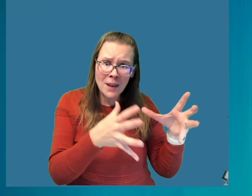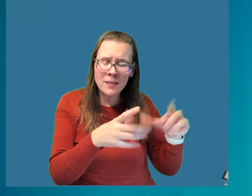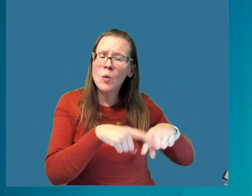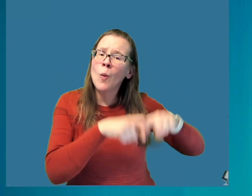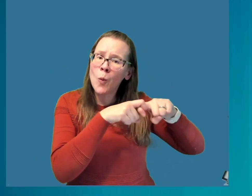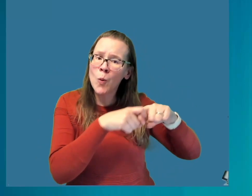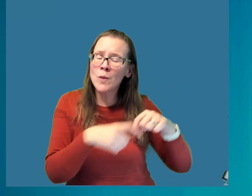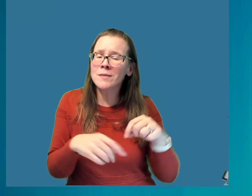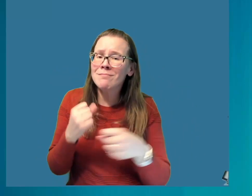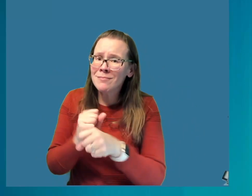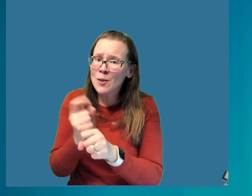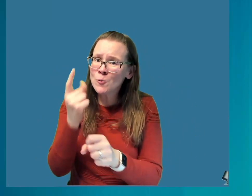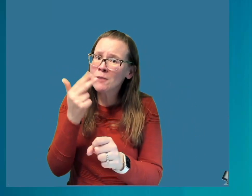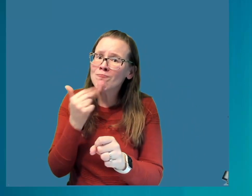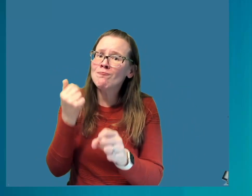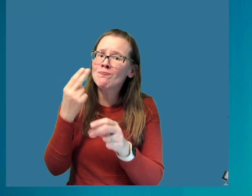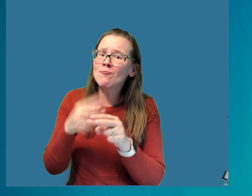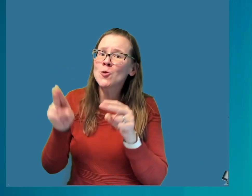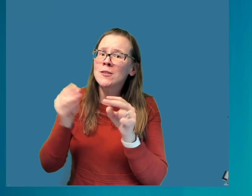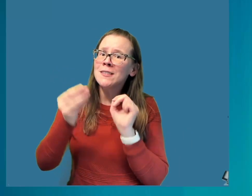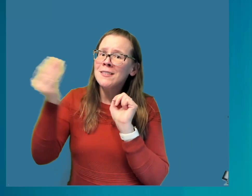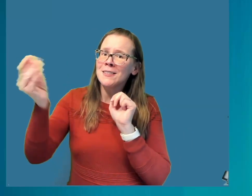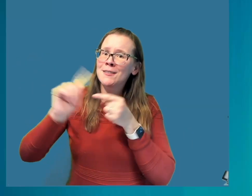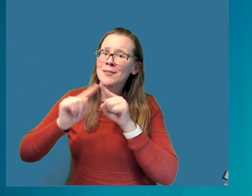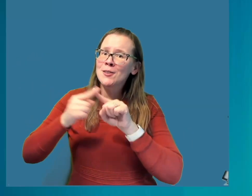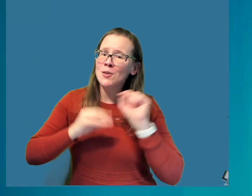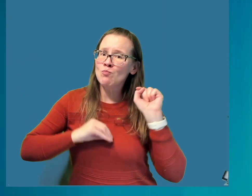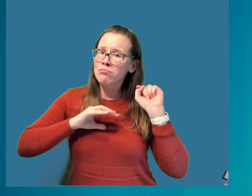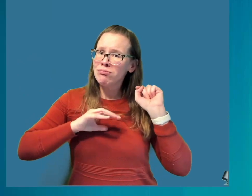or too busy. Just take a break, make a quick fabric postcard,